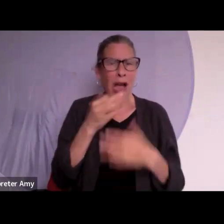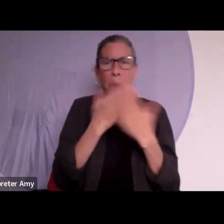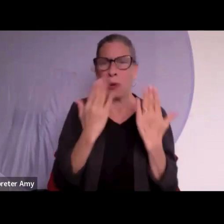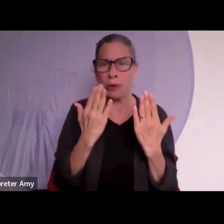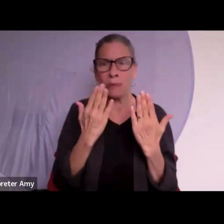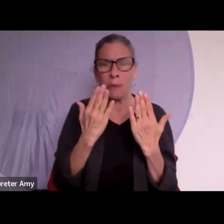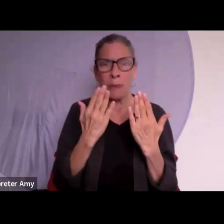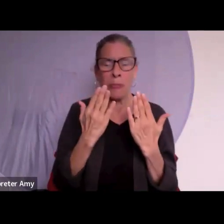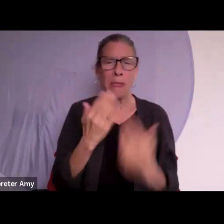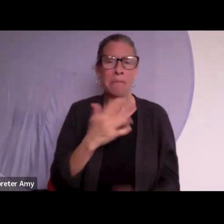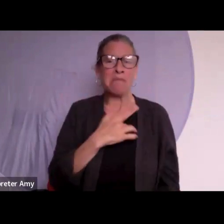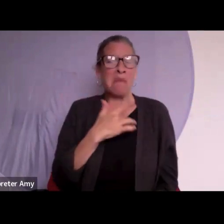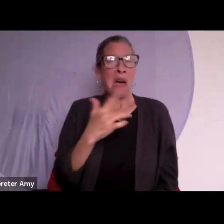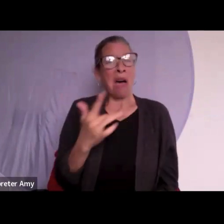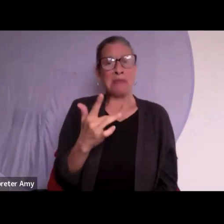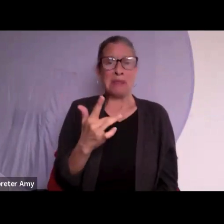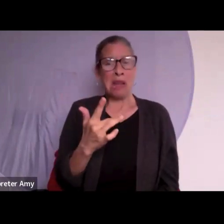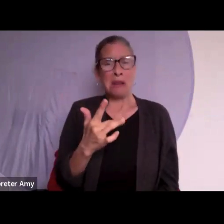is the opening night of Reelabilities . So you caught me on a